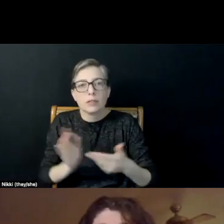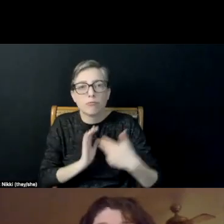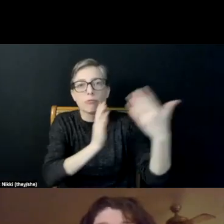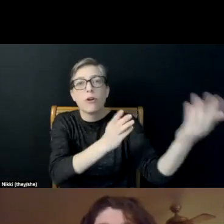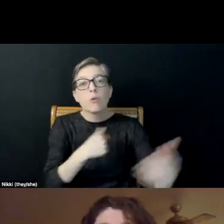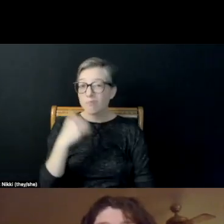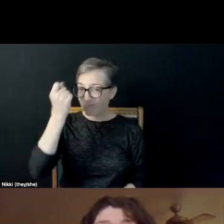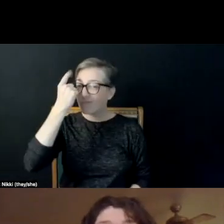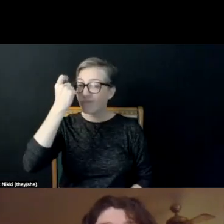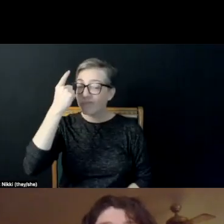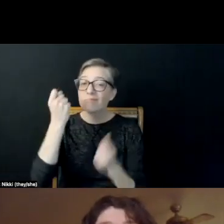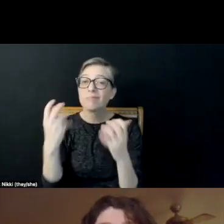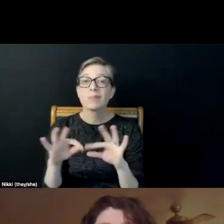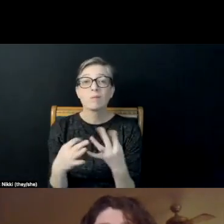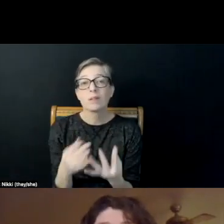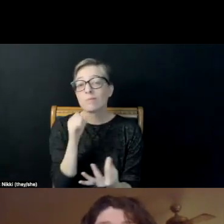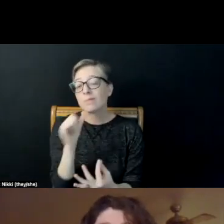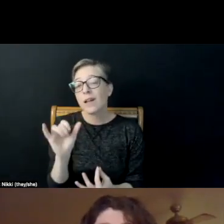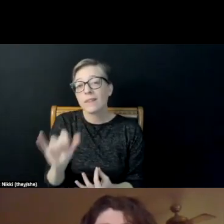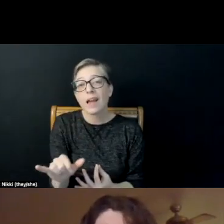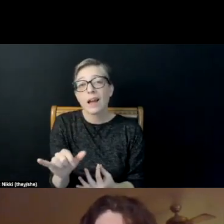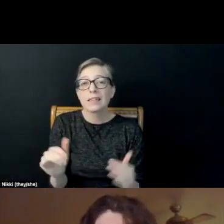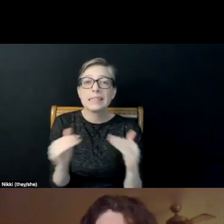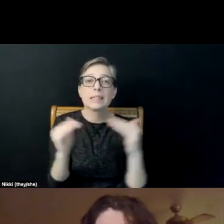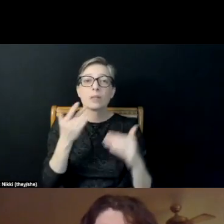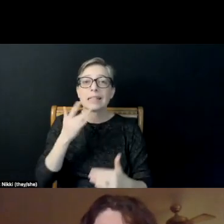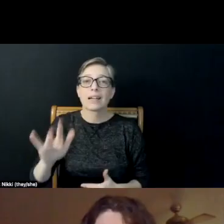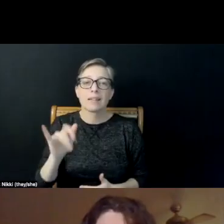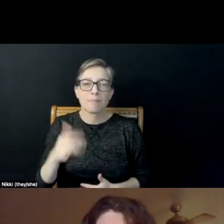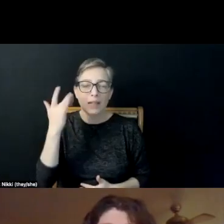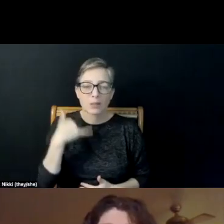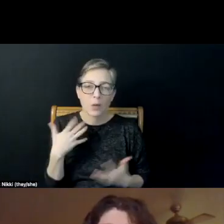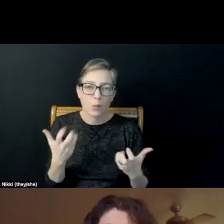That is why I wanted to tell my story here today. Thank you.